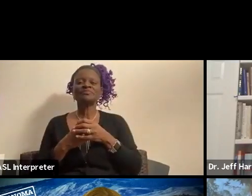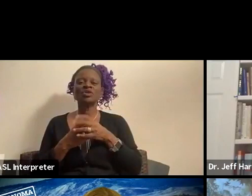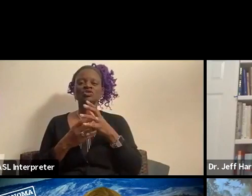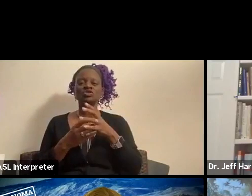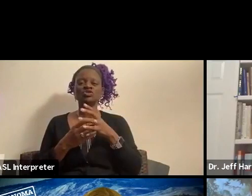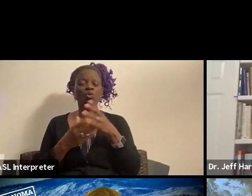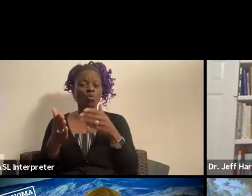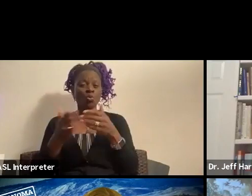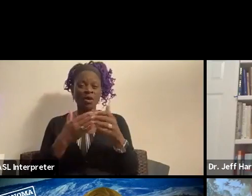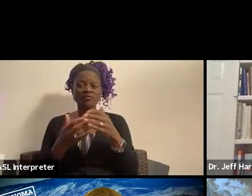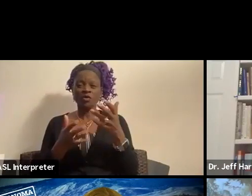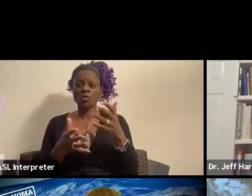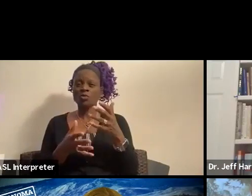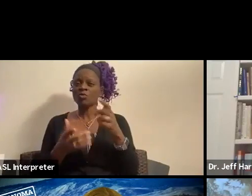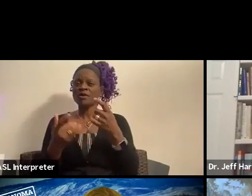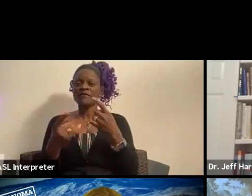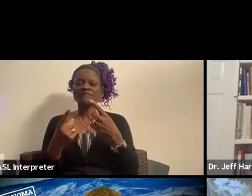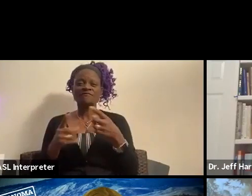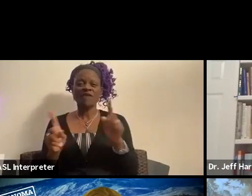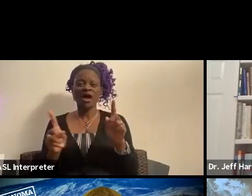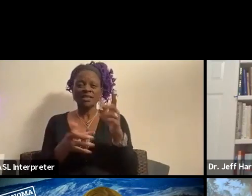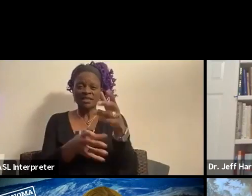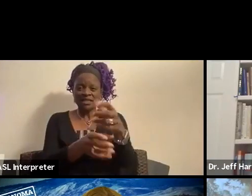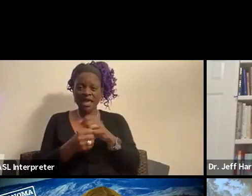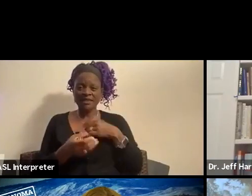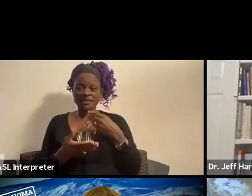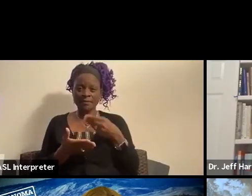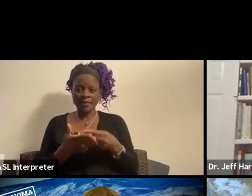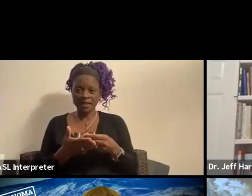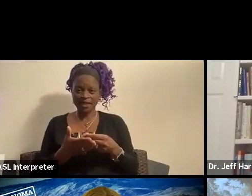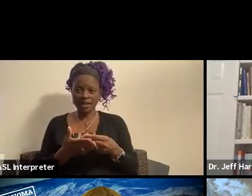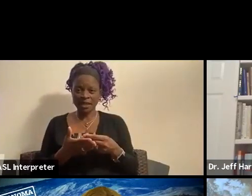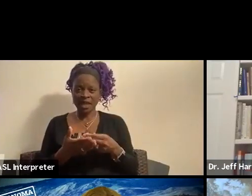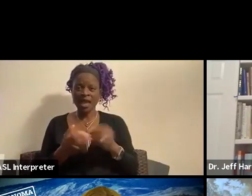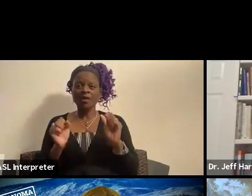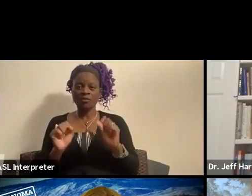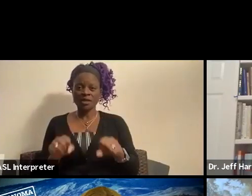there and available and we do get to reopen as a purple county, we would have